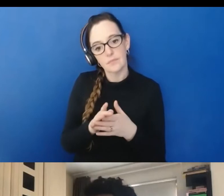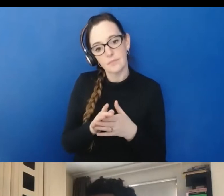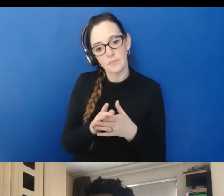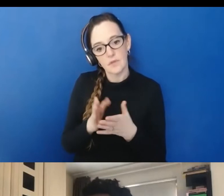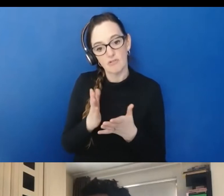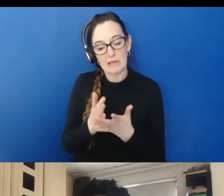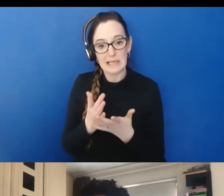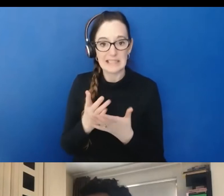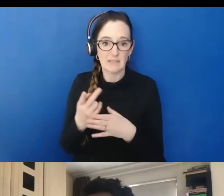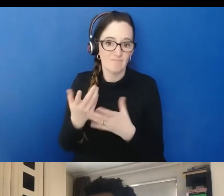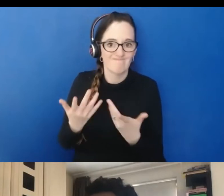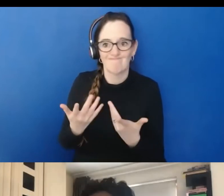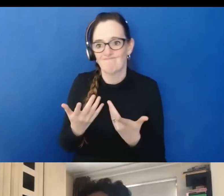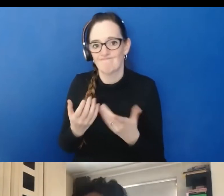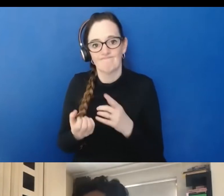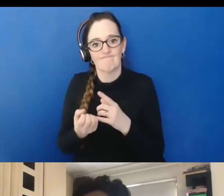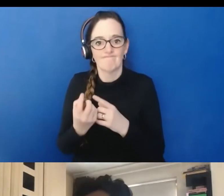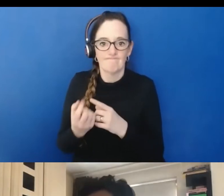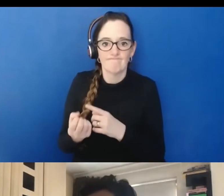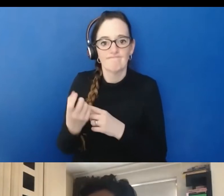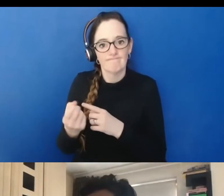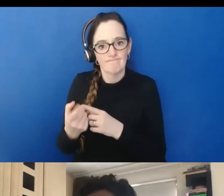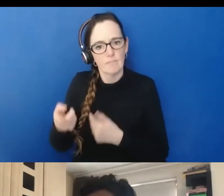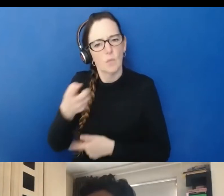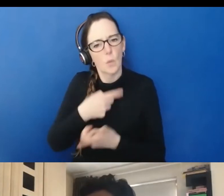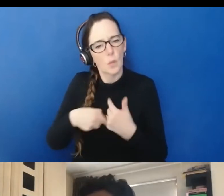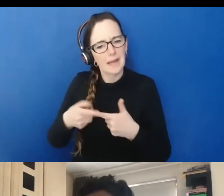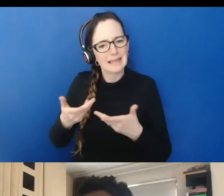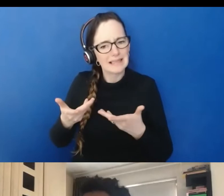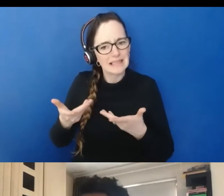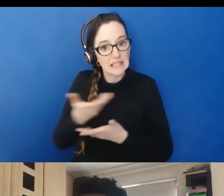what we are doing, what we are creating, so there's a kind of come-back and then we're